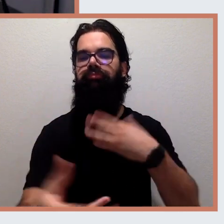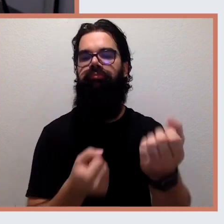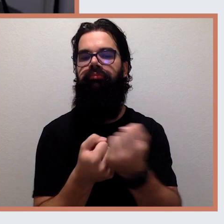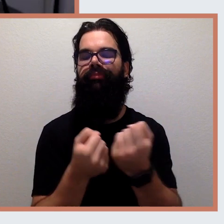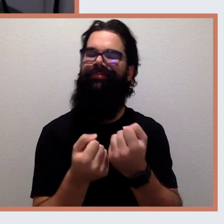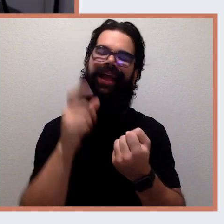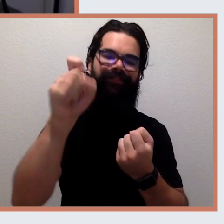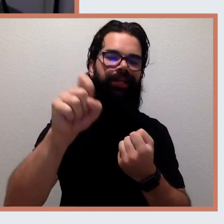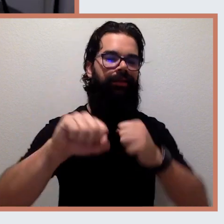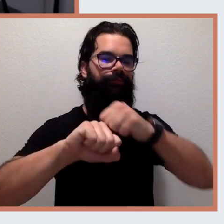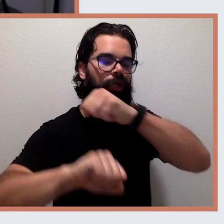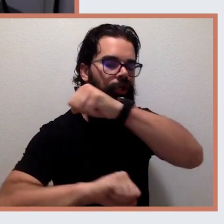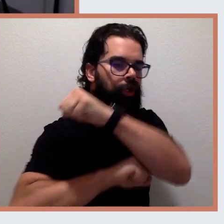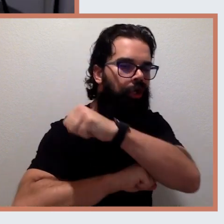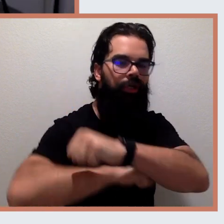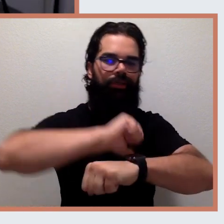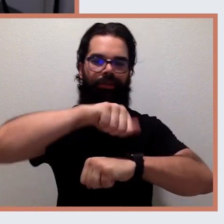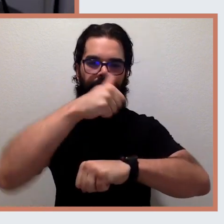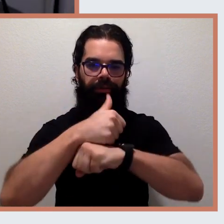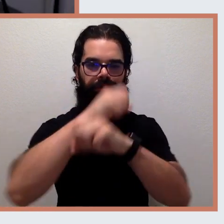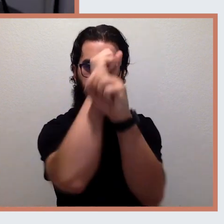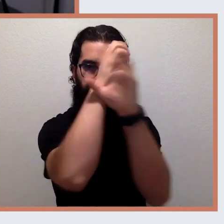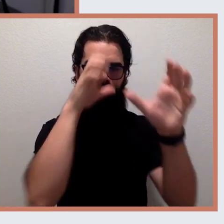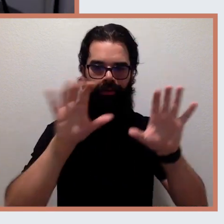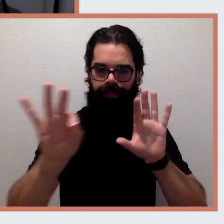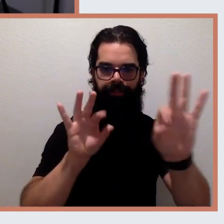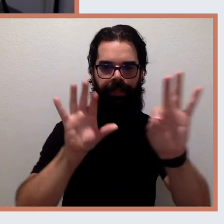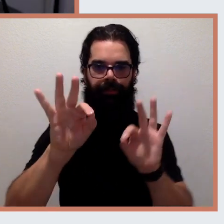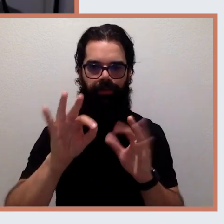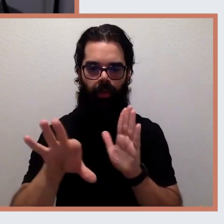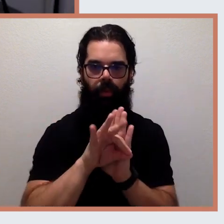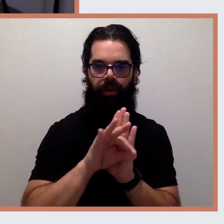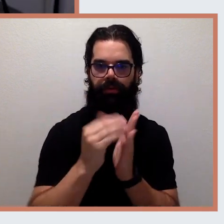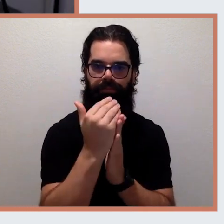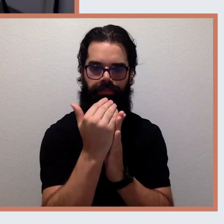to a lot of the money in the indie world especially, you can kind of formulate what you want,